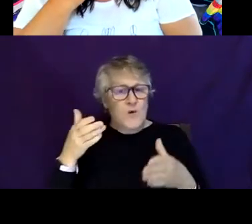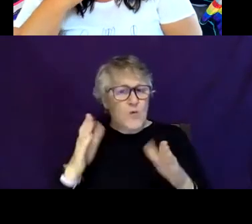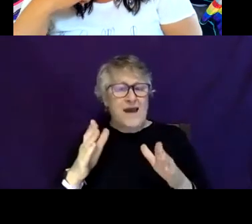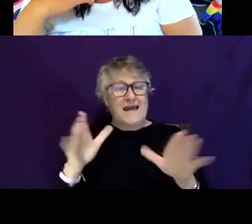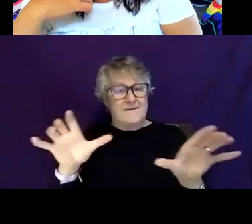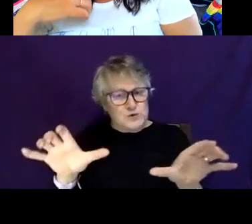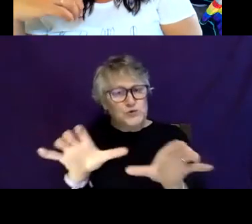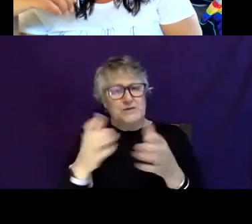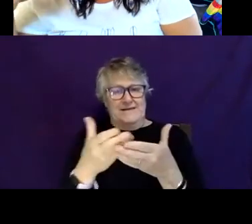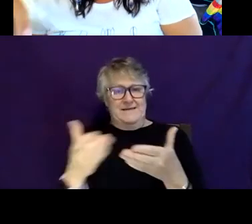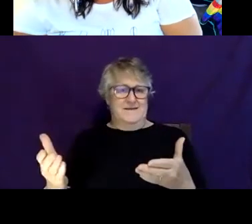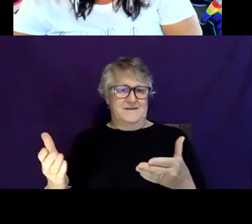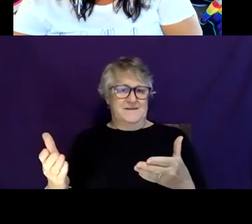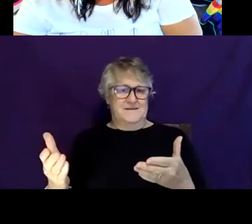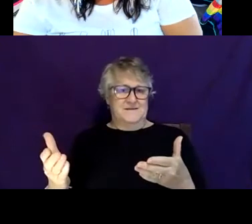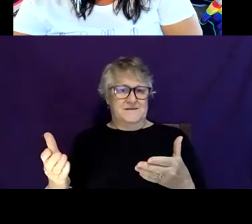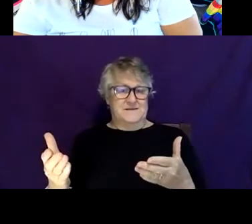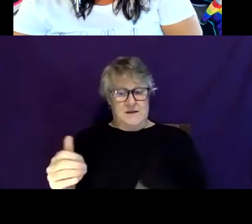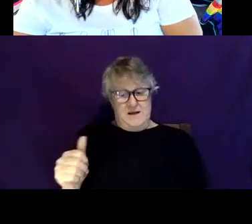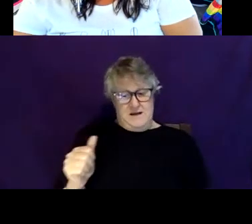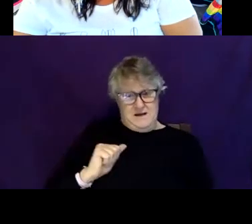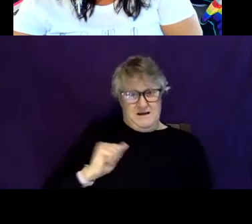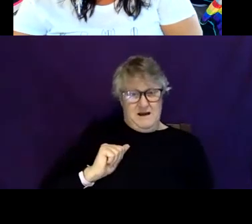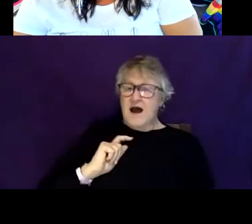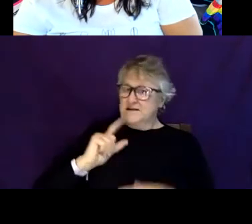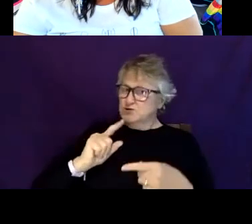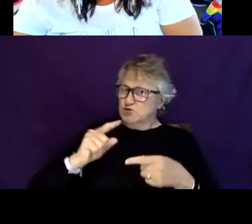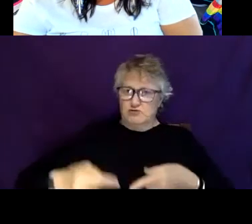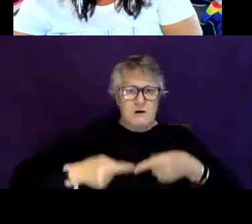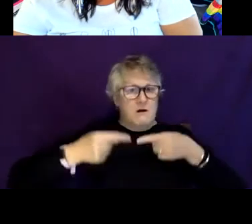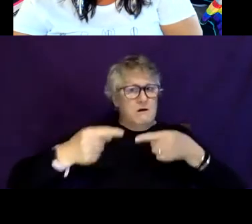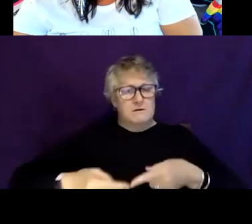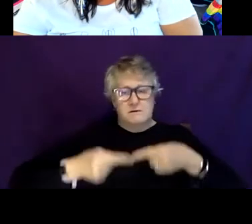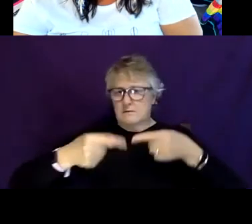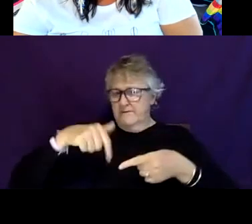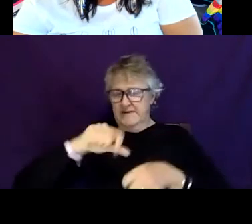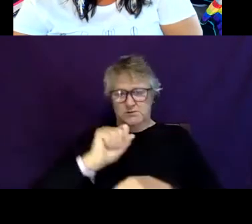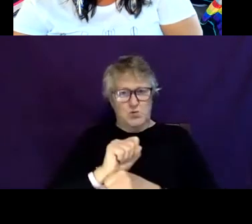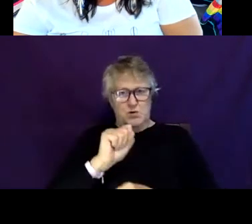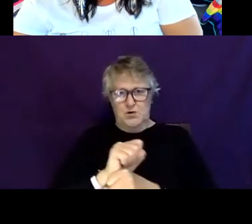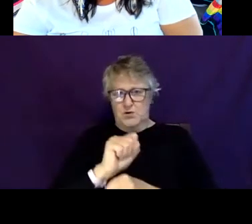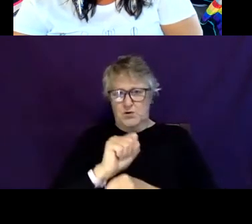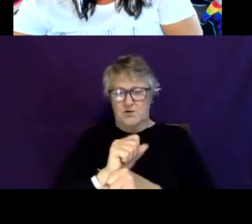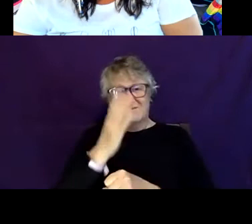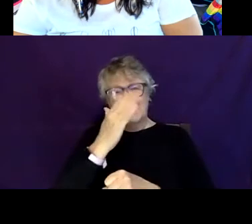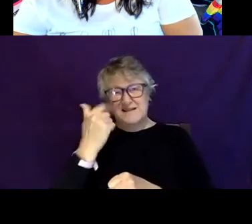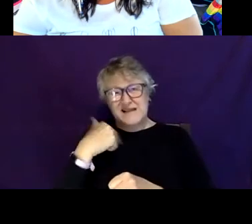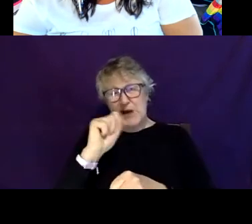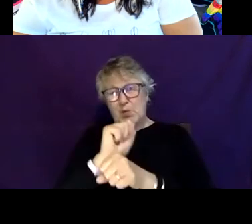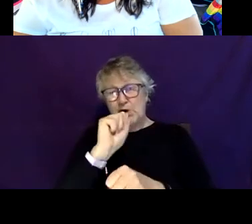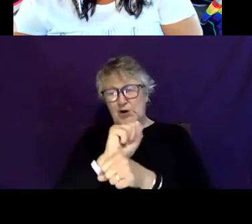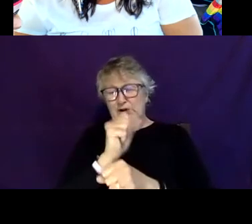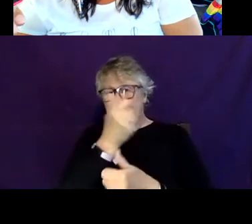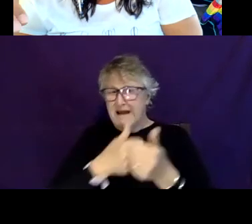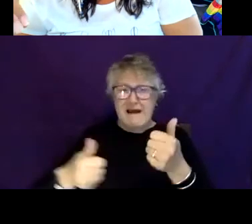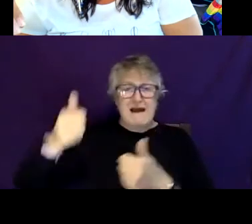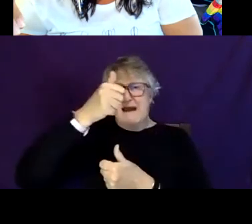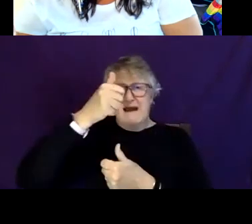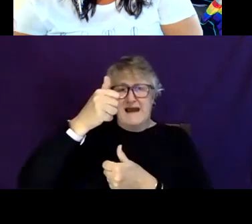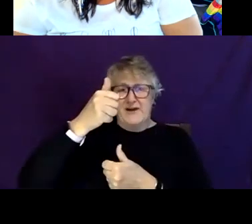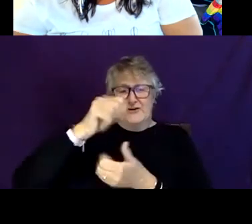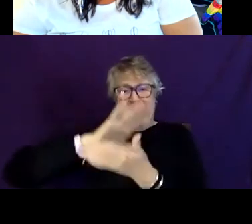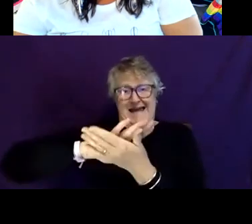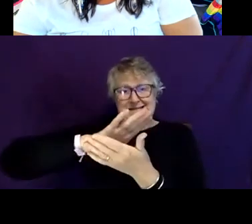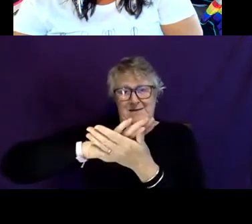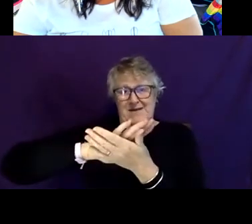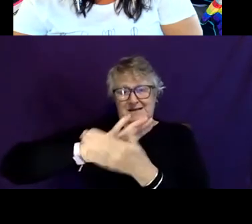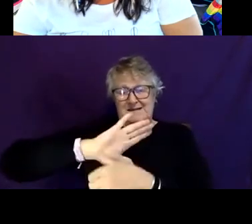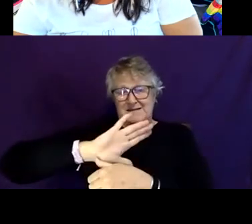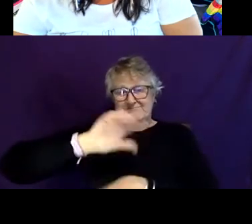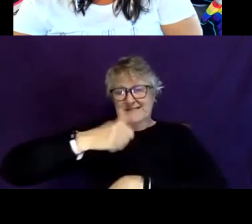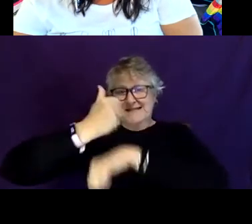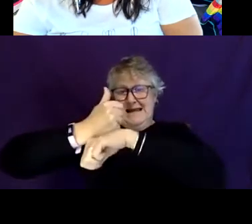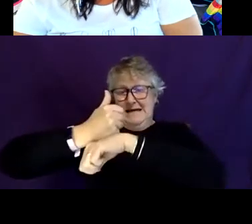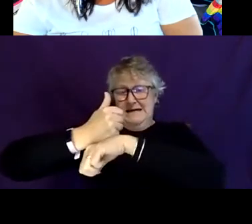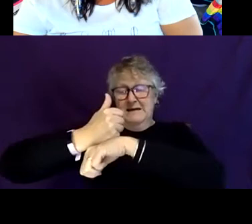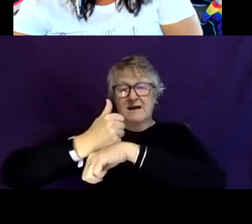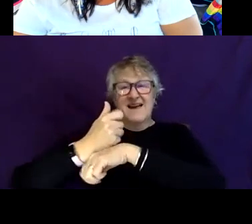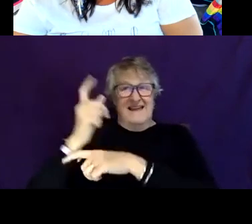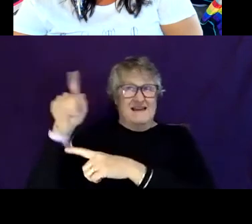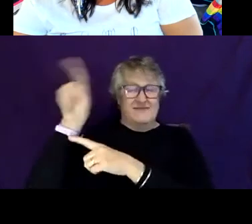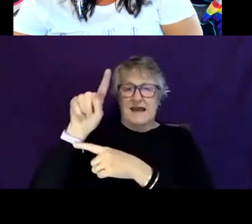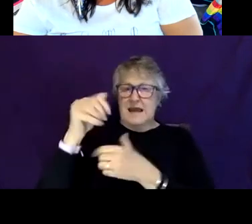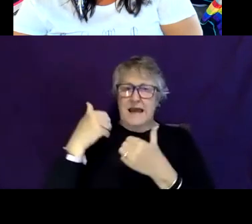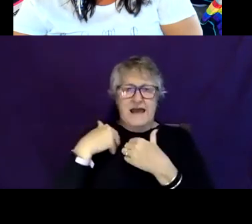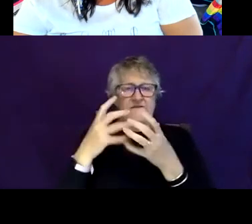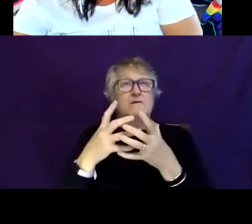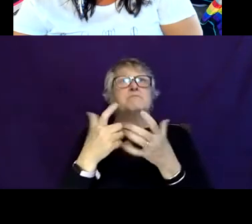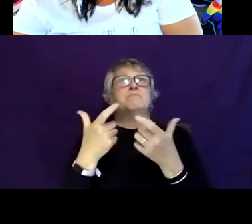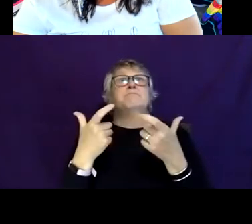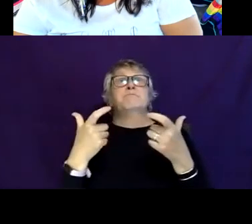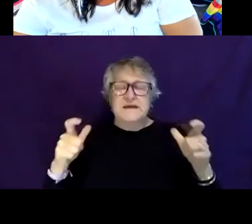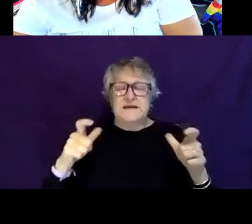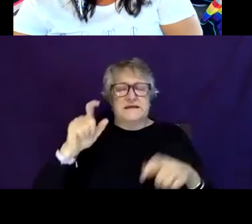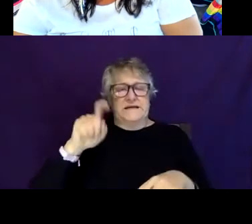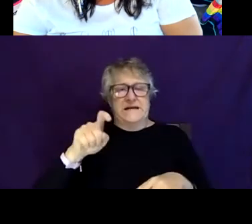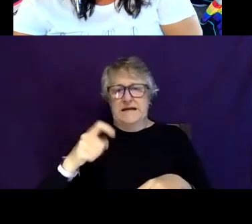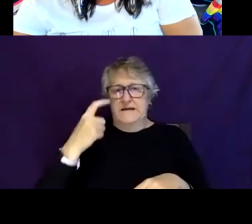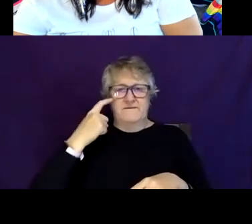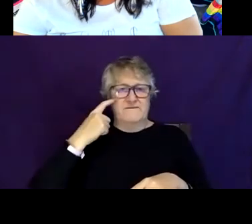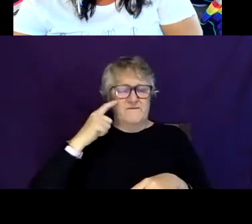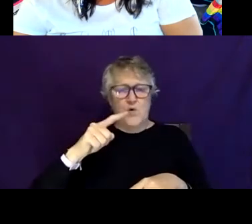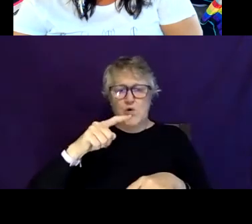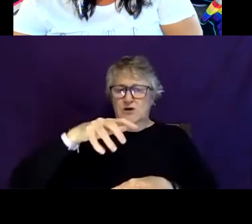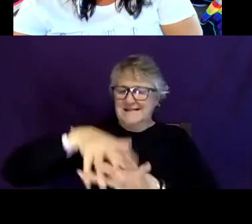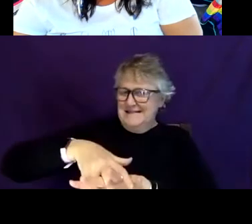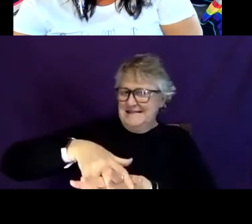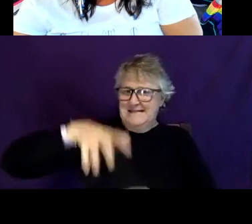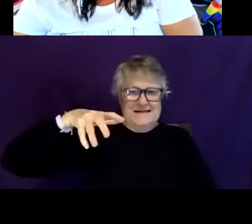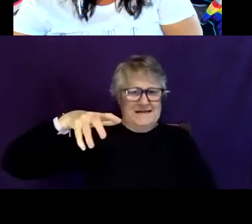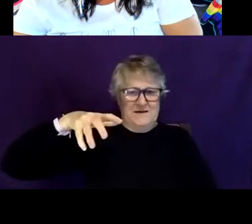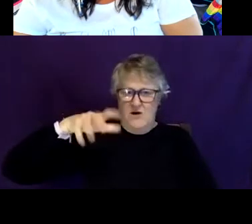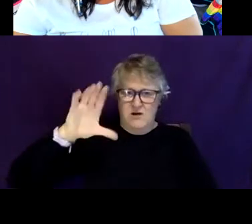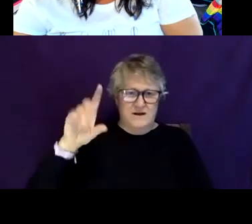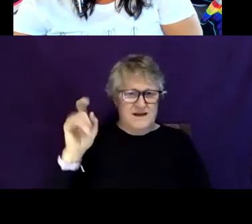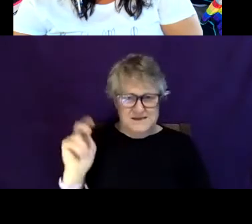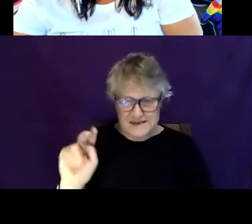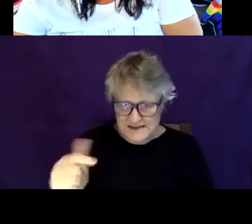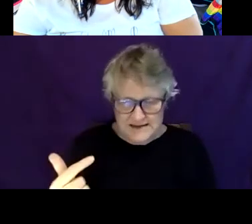Um, I, I struggle in this work because I work in a higher academic setting that has a lot of need for decolonizing and to understand its own conditioning of white supremacy.